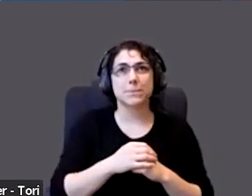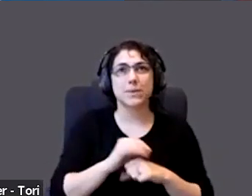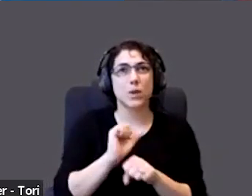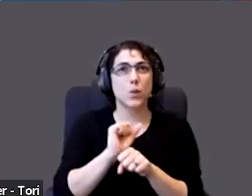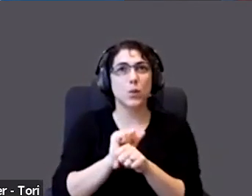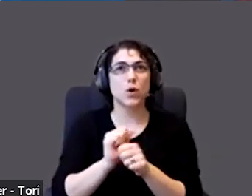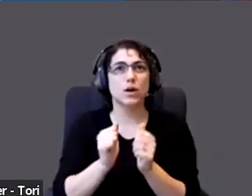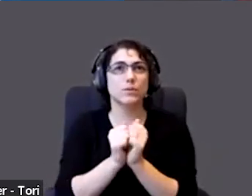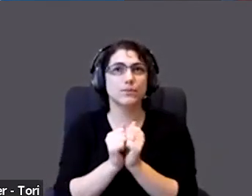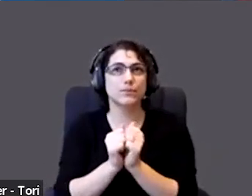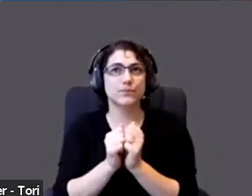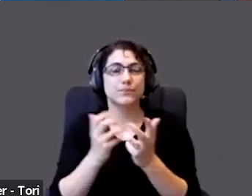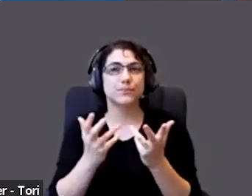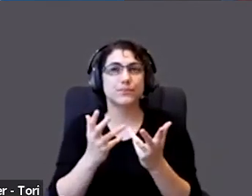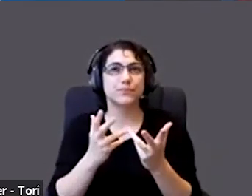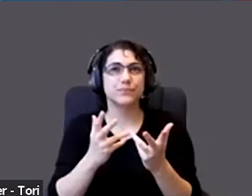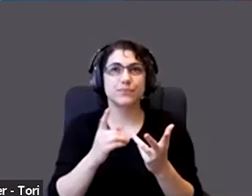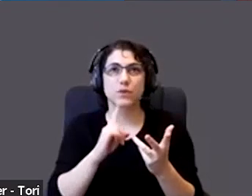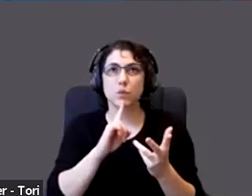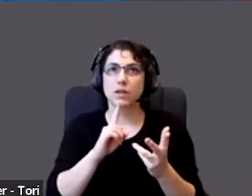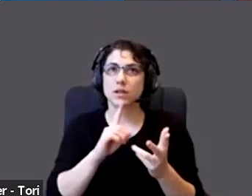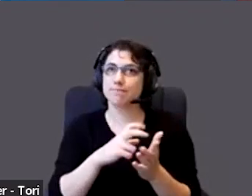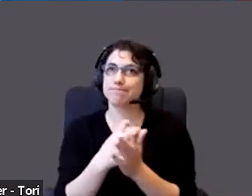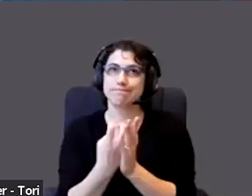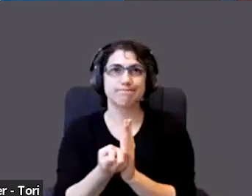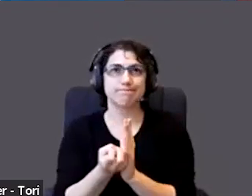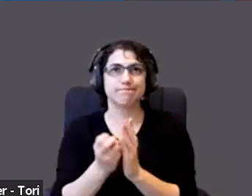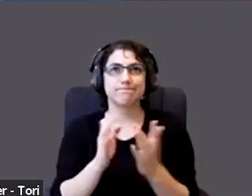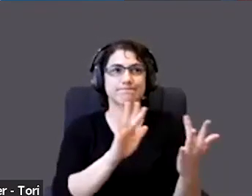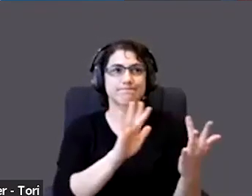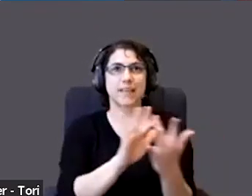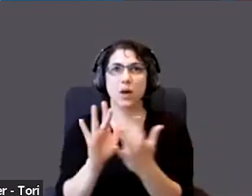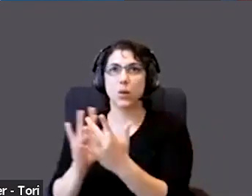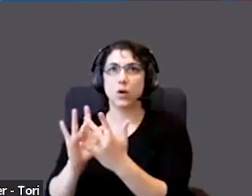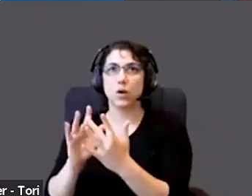we have a really pretty extensive network of partners,